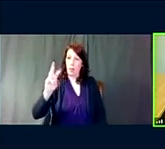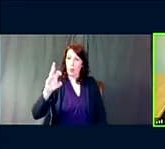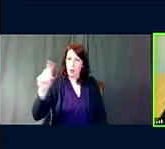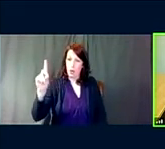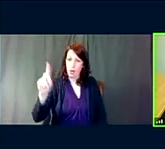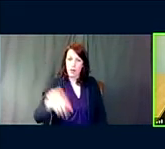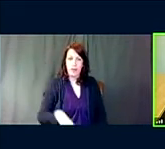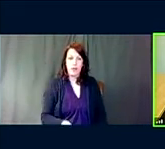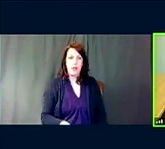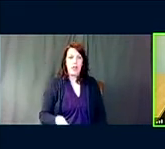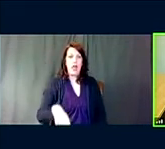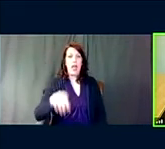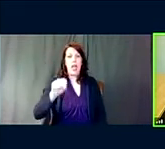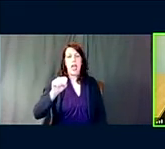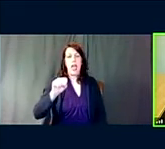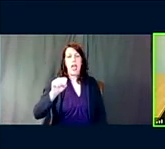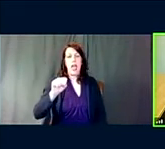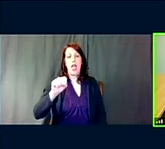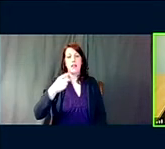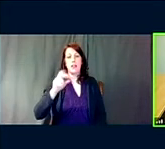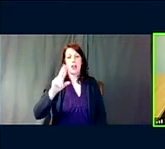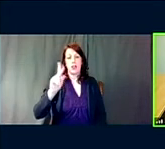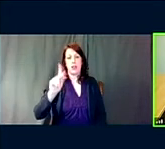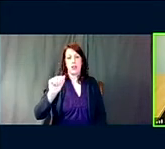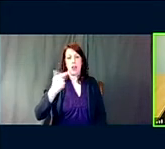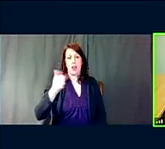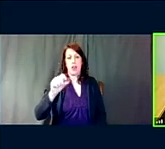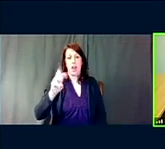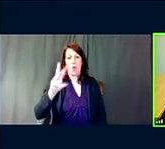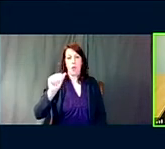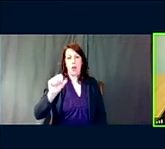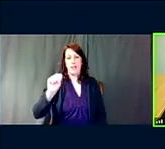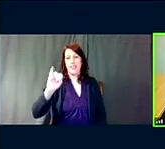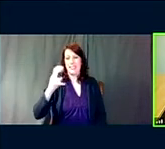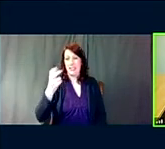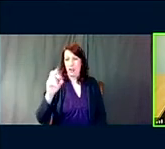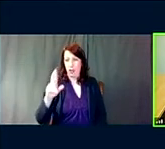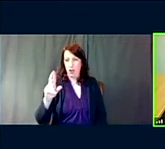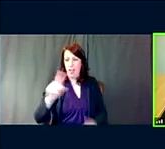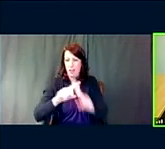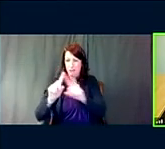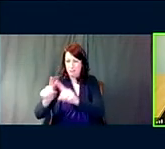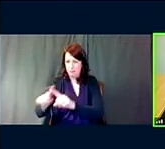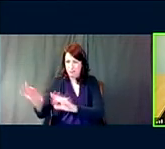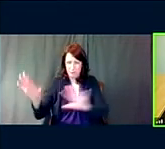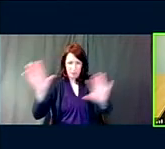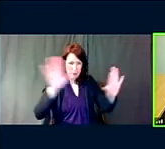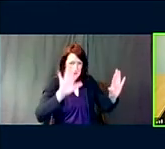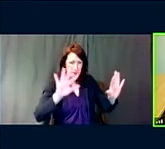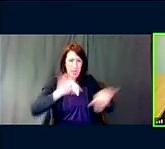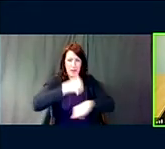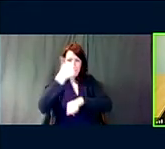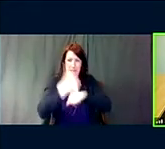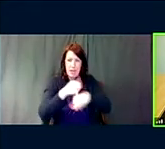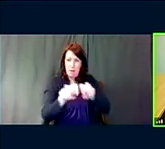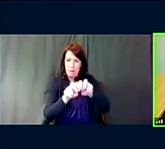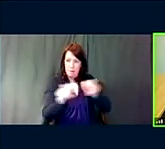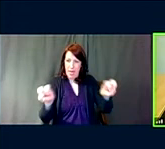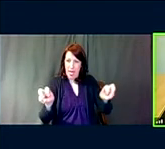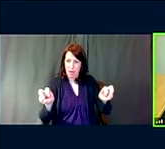NIH, BILL ELMWOOD AND MARJORIE